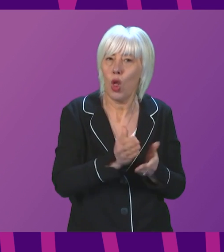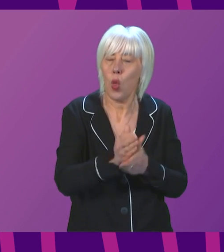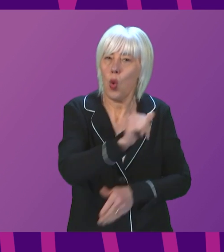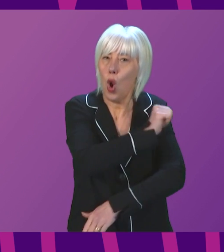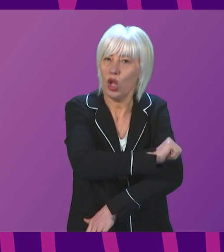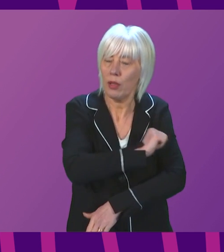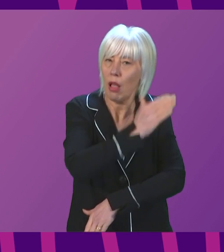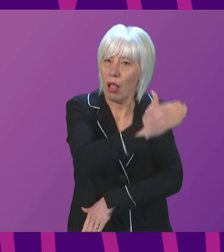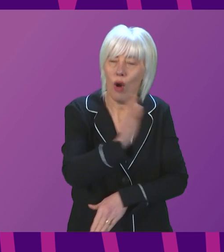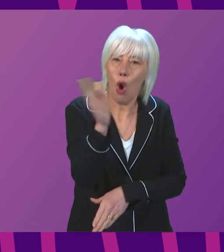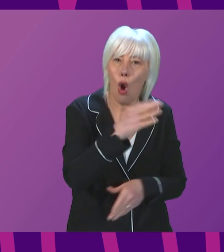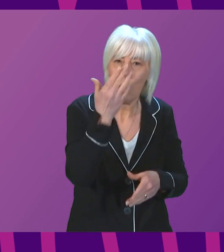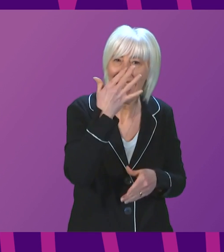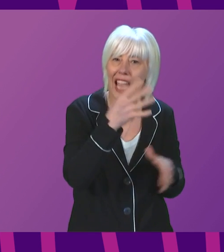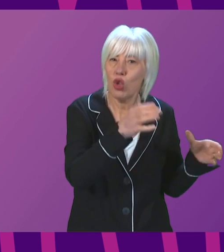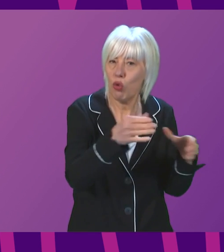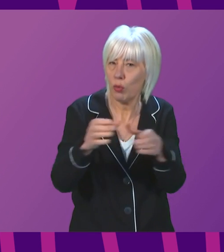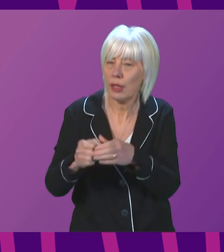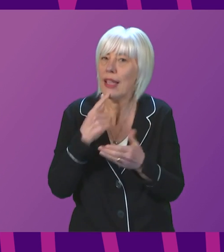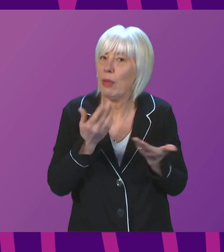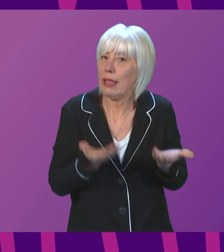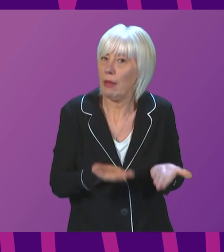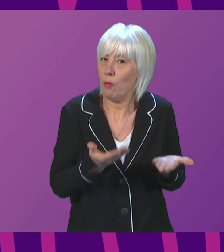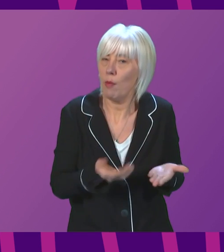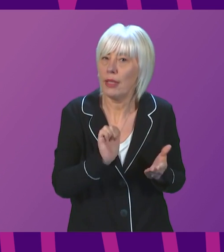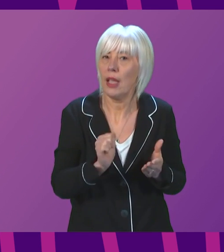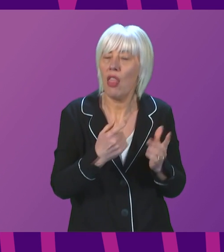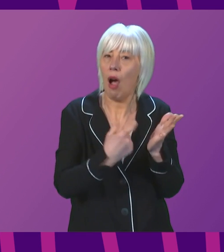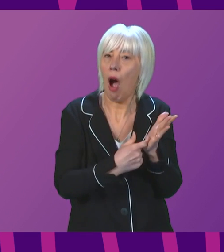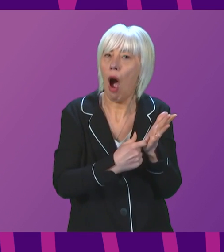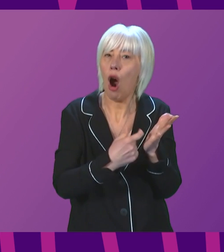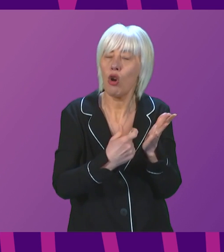categories; and the fact that, at this stage, the estimated reproduction rate is below 1.